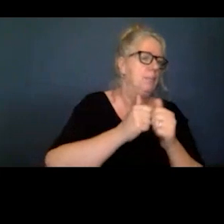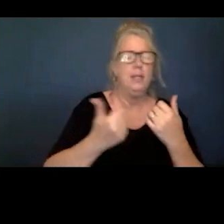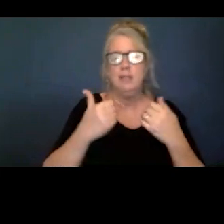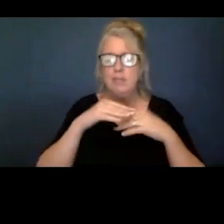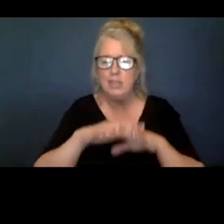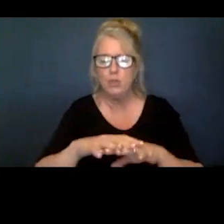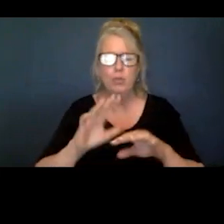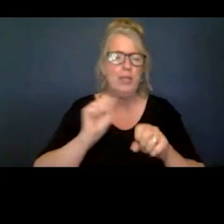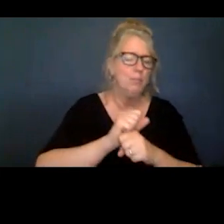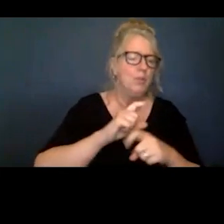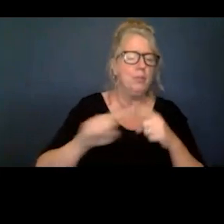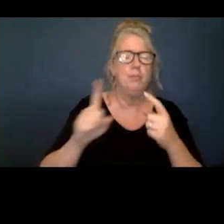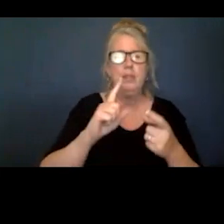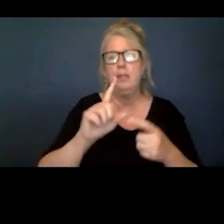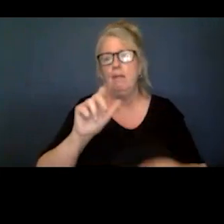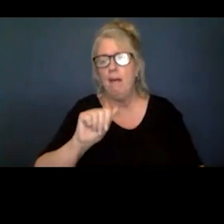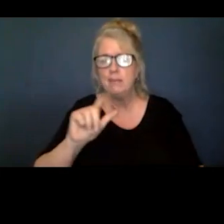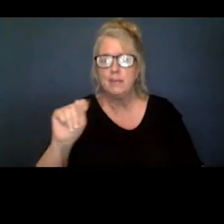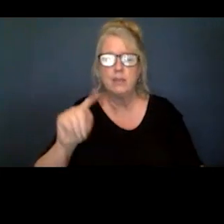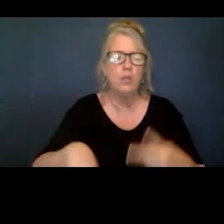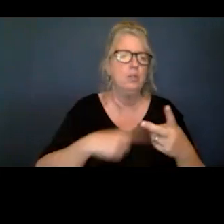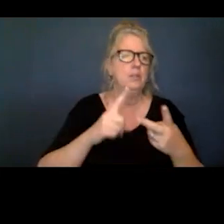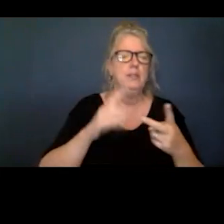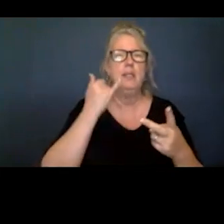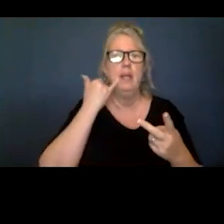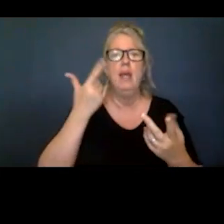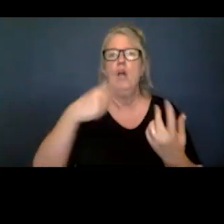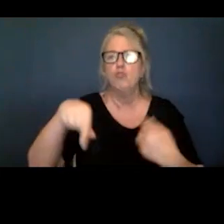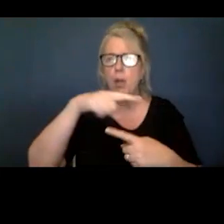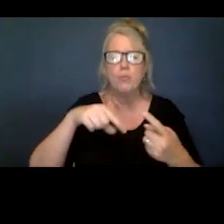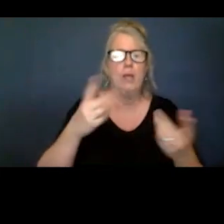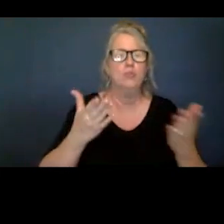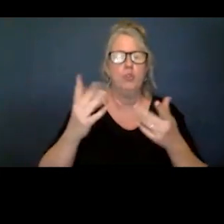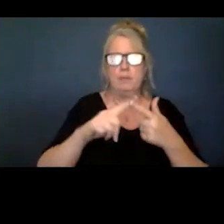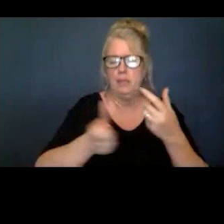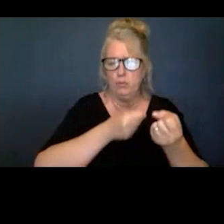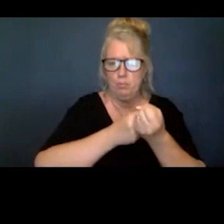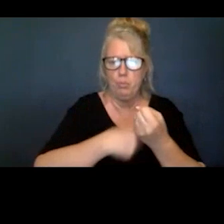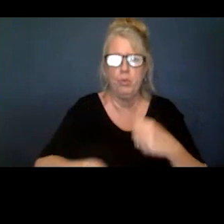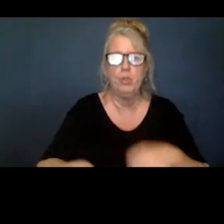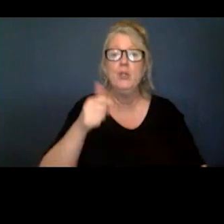assistive technologies, or wrap around services and supports. You as a grantee know that you are